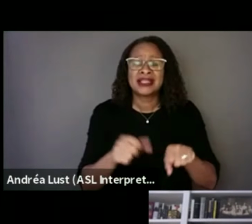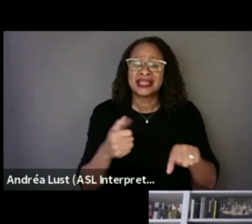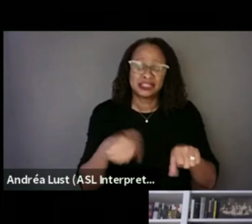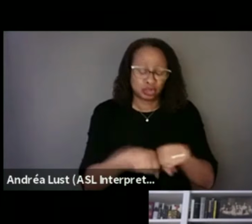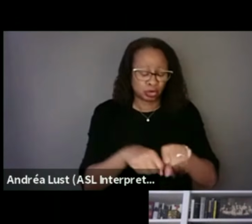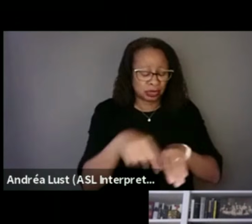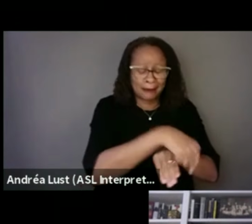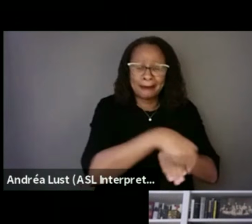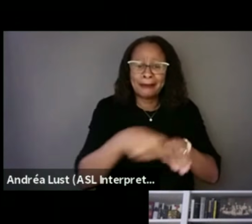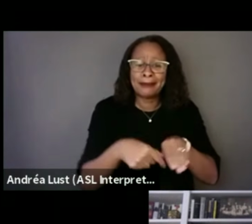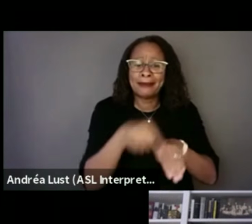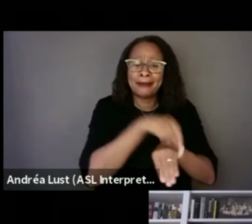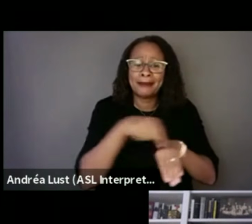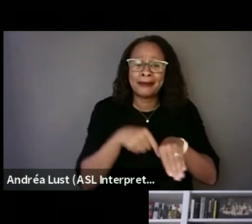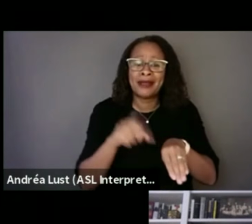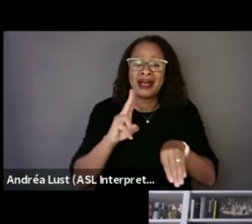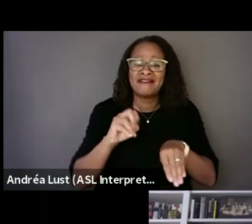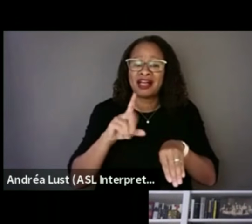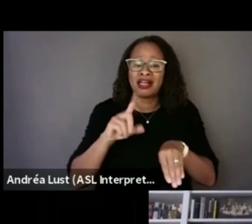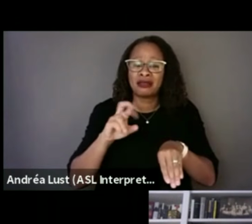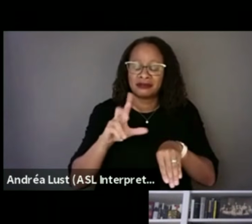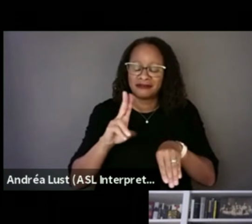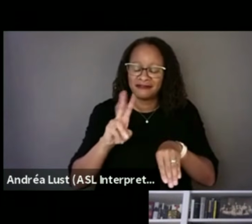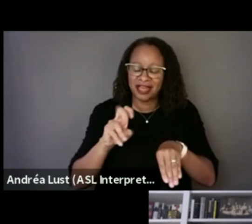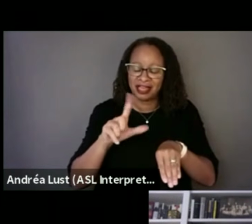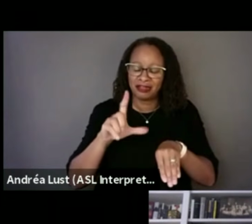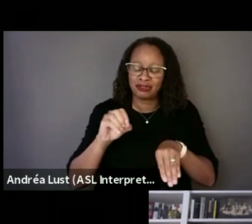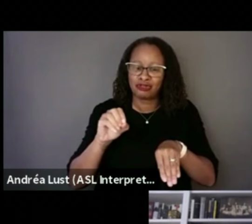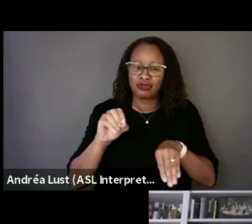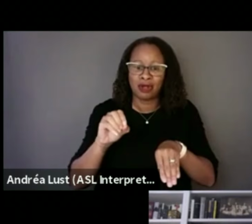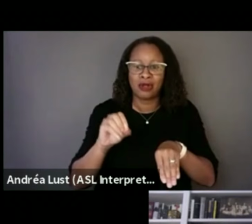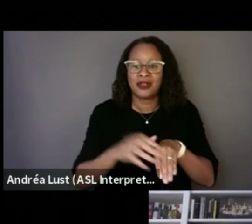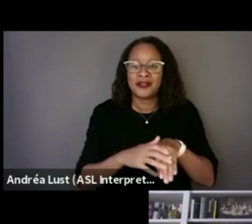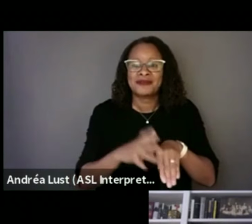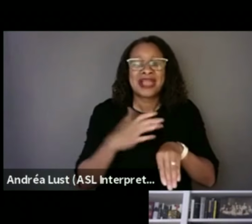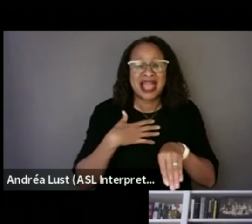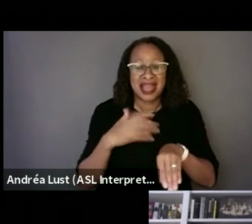And that morning I had been working with my son to help him do his own Velcro ties.